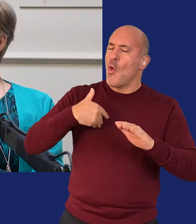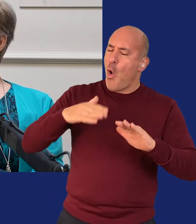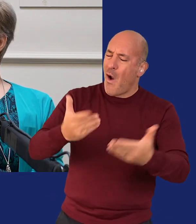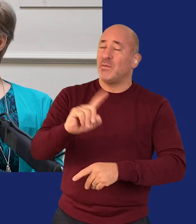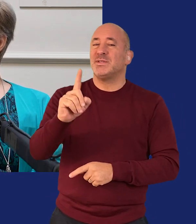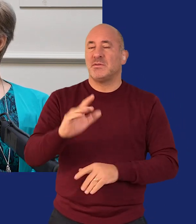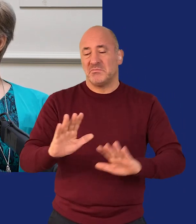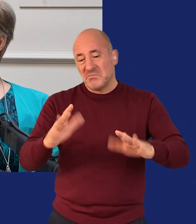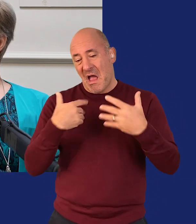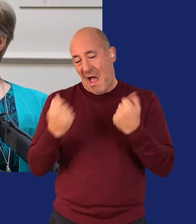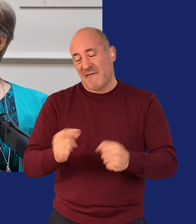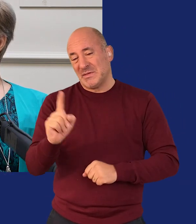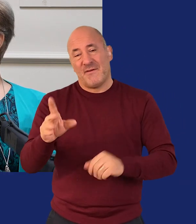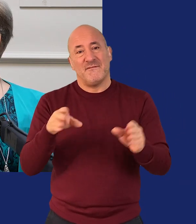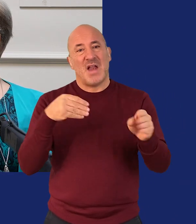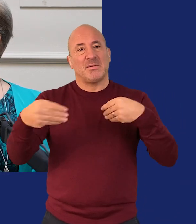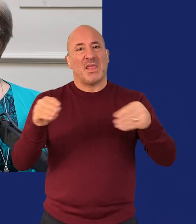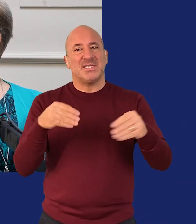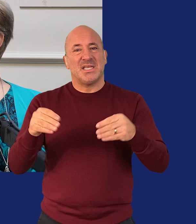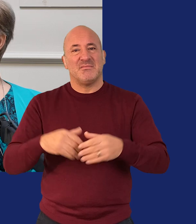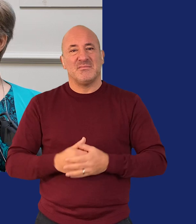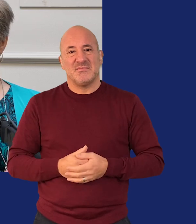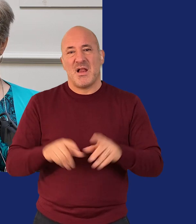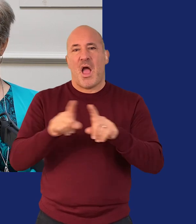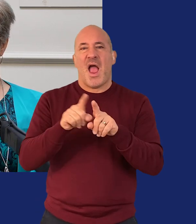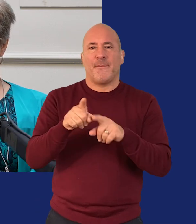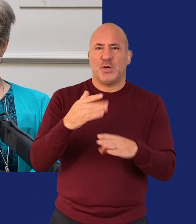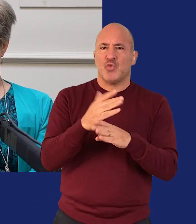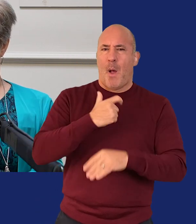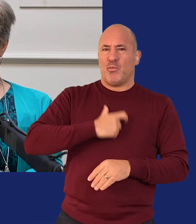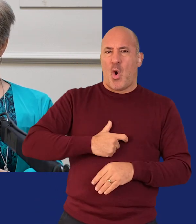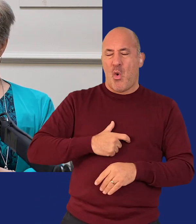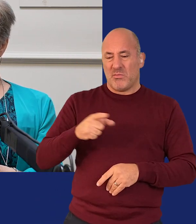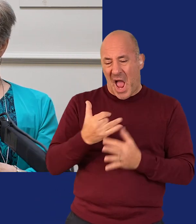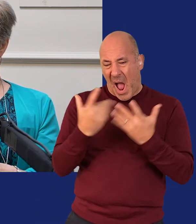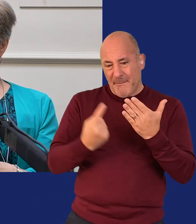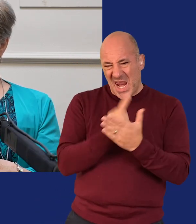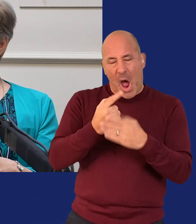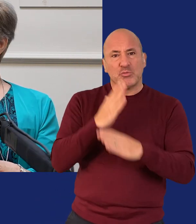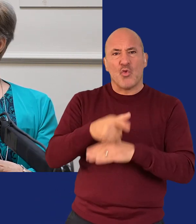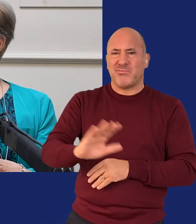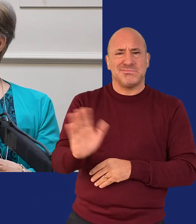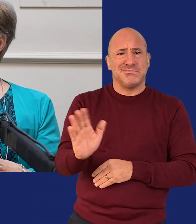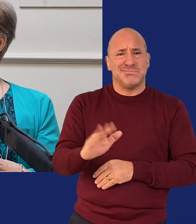the main one is offering flexibility. So we don't say, you know, with a job role, exactly how many hours it is.